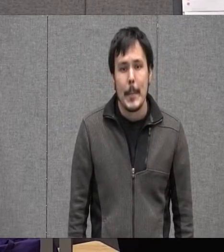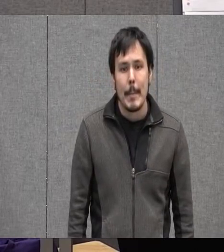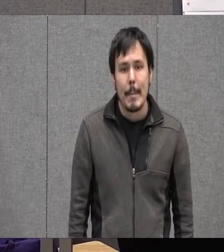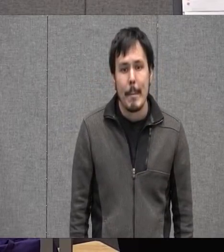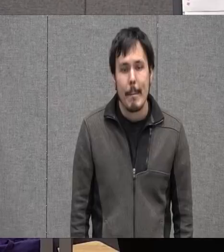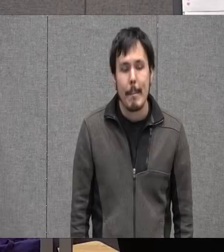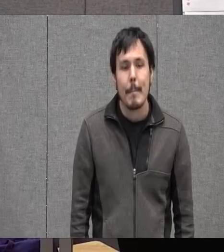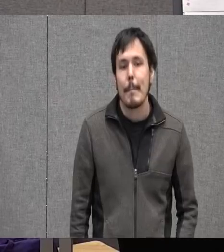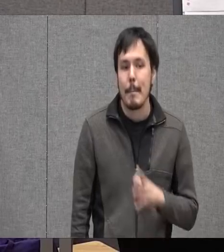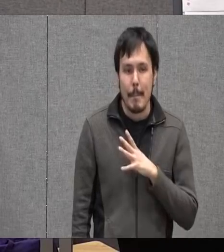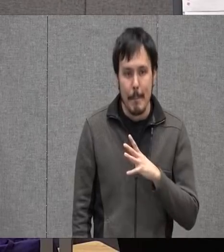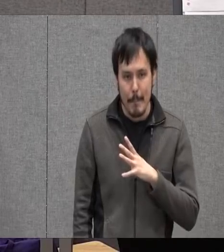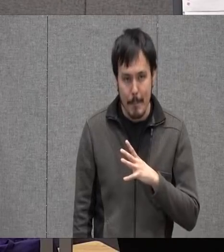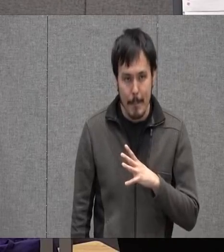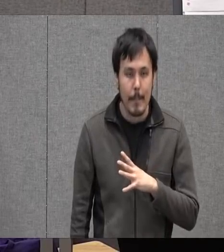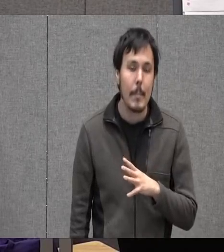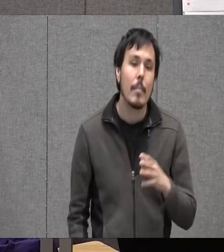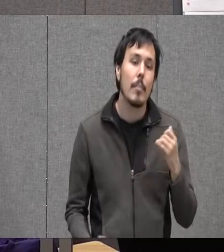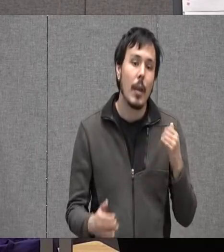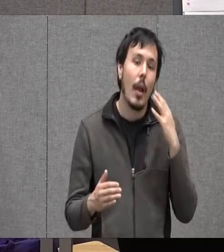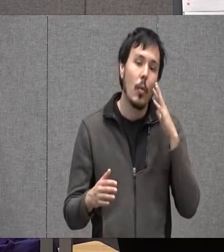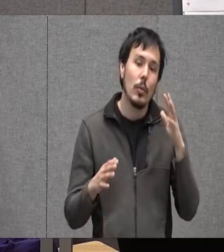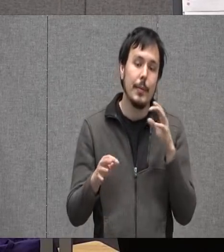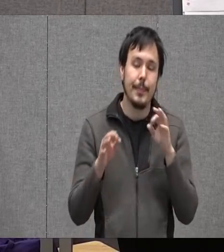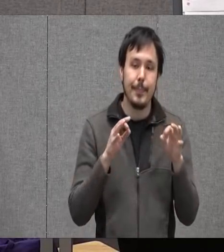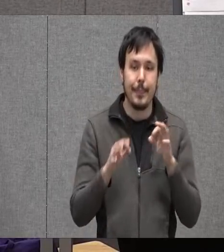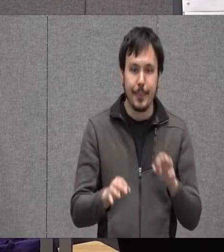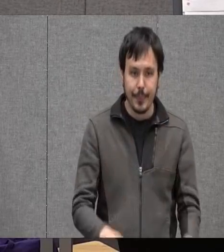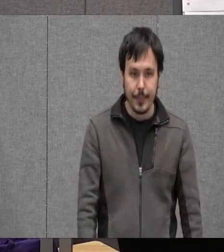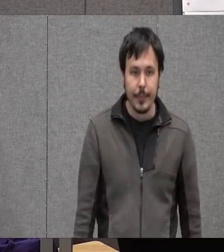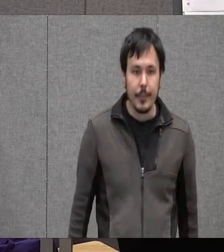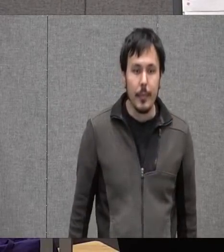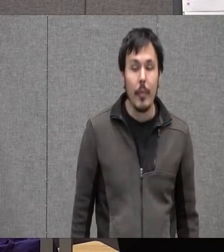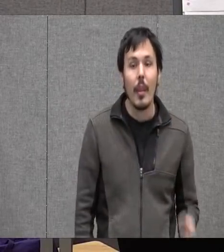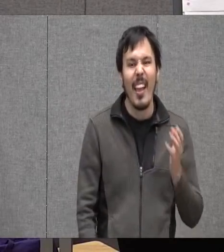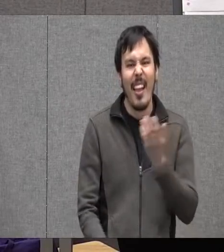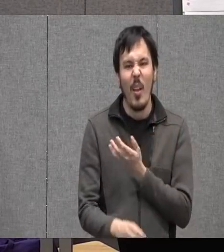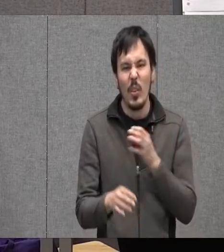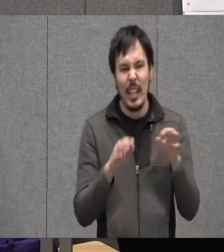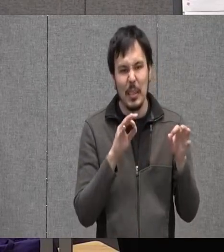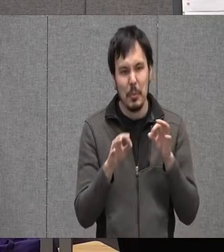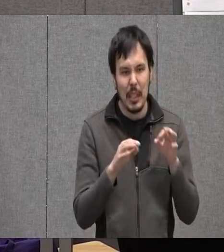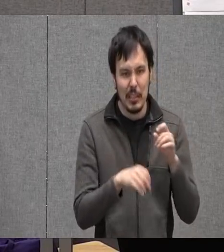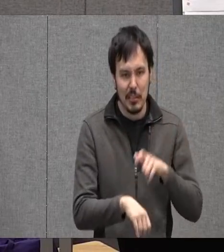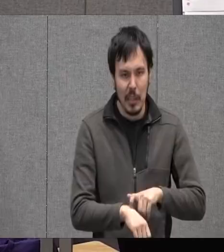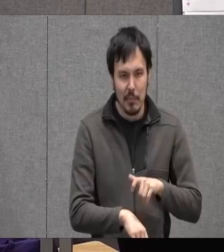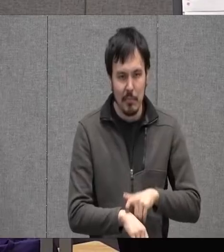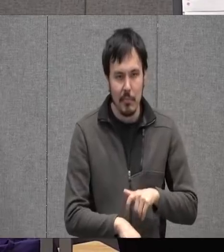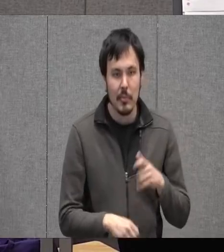All right, so now we're going to move into this, our explanation. So we have 4b.